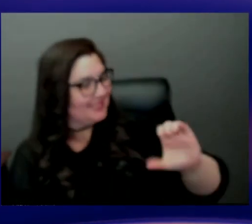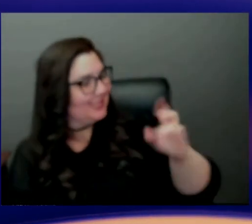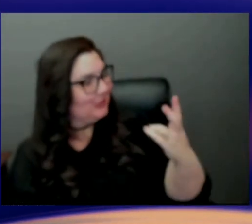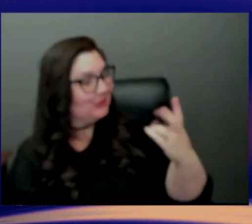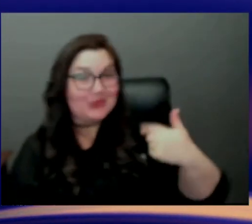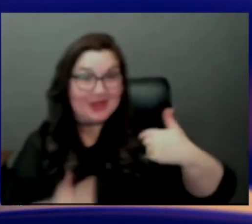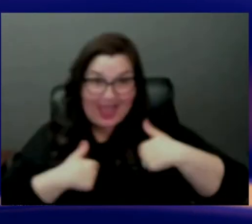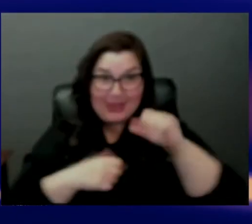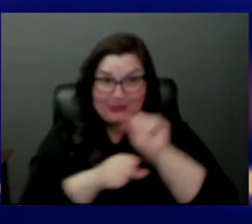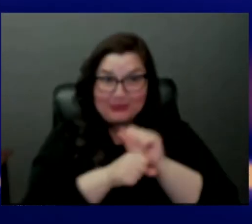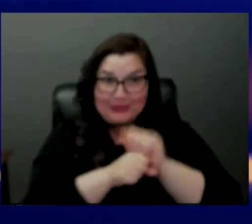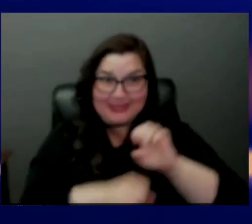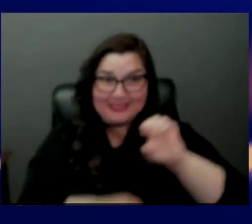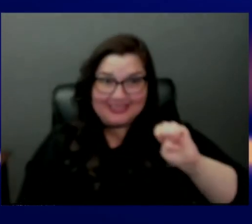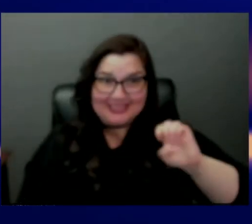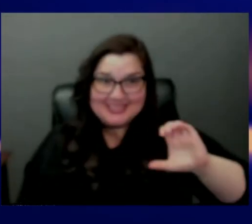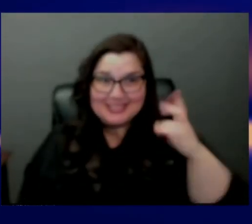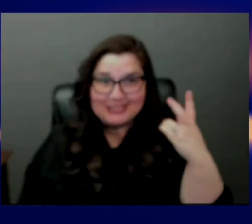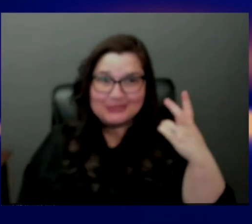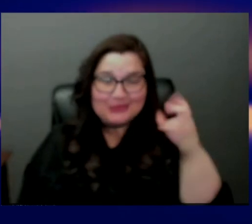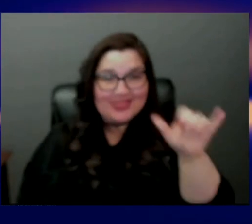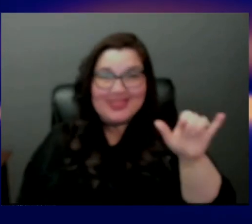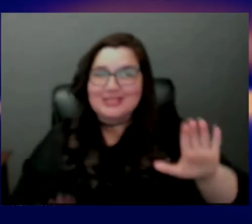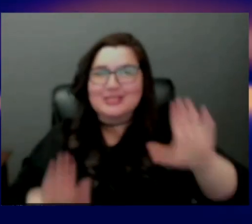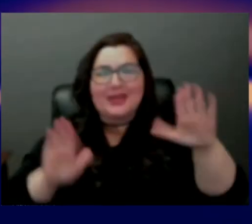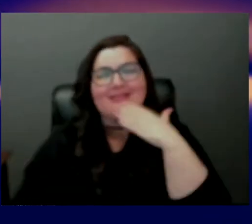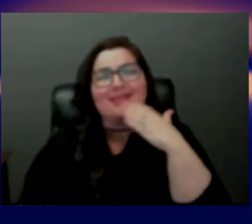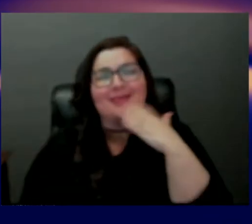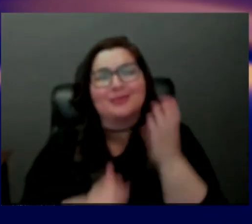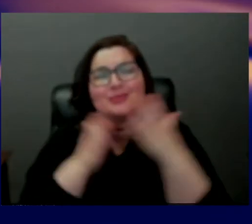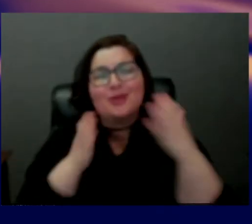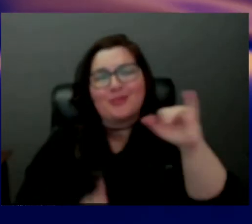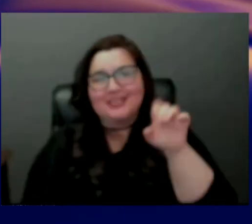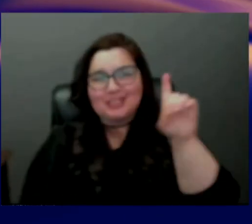So yeah that's great. Thank you, JD, much appreciated. I really appreciate it,